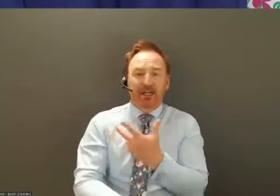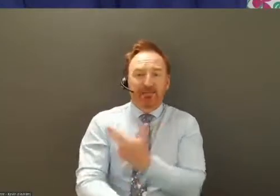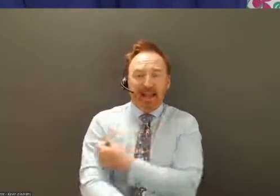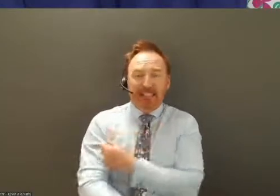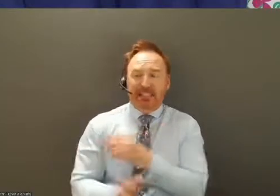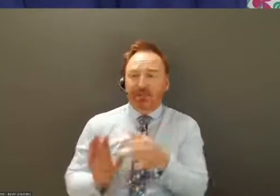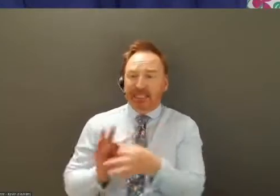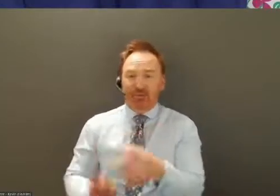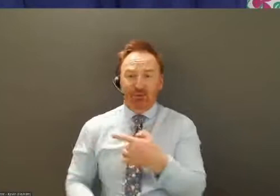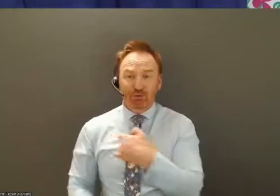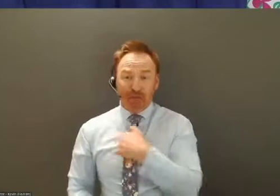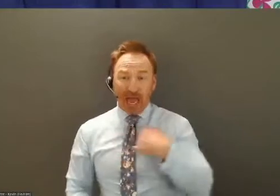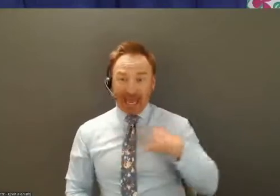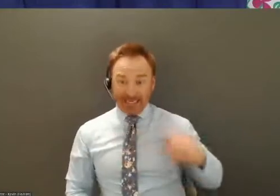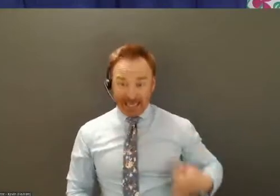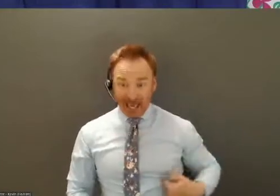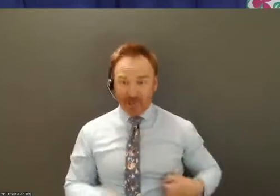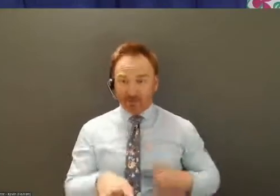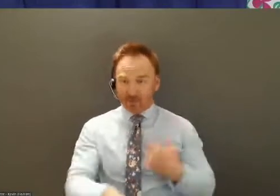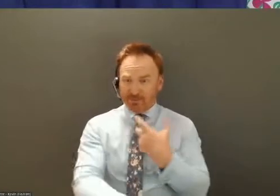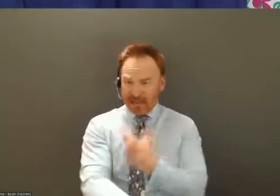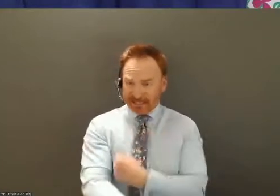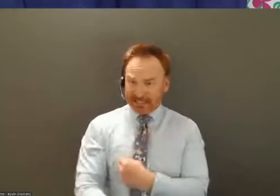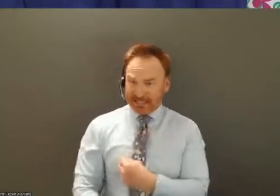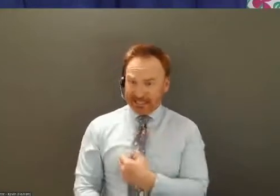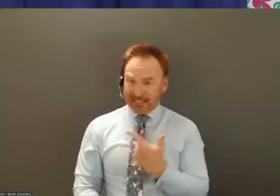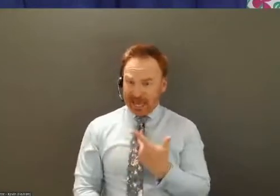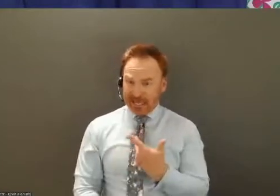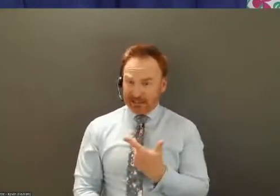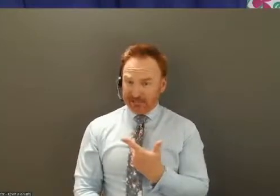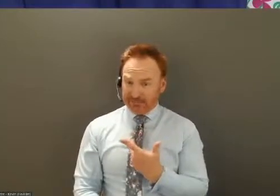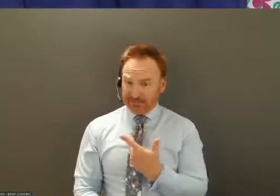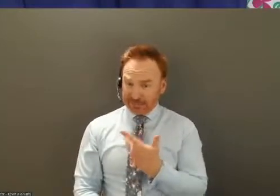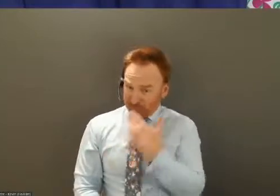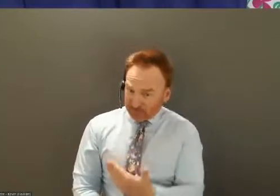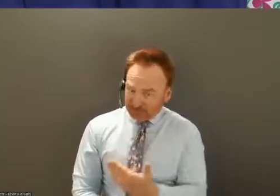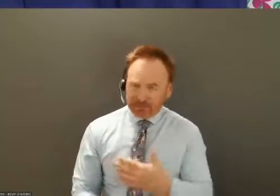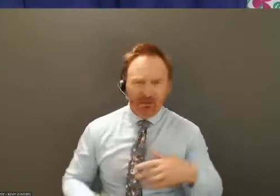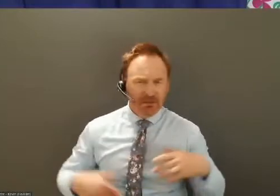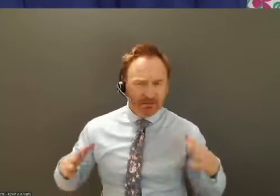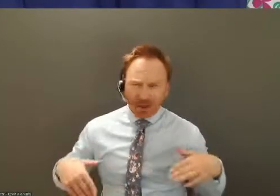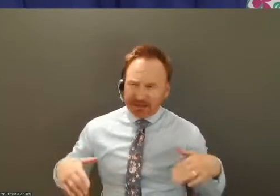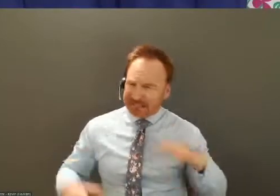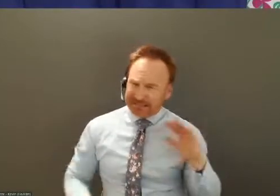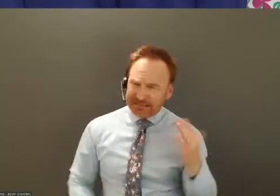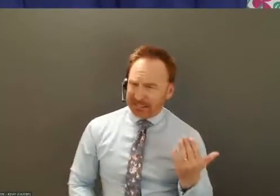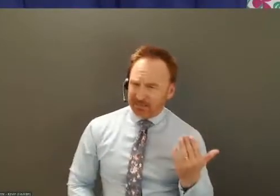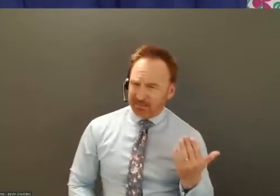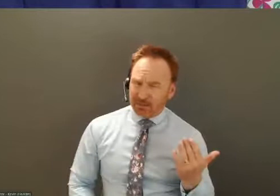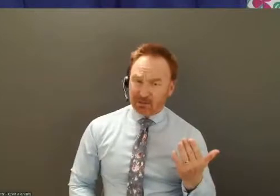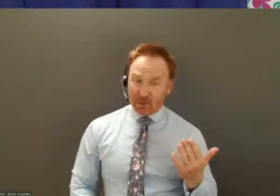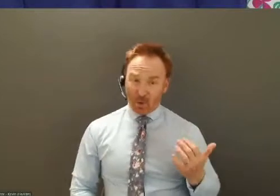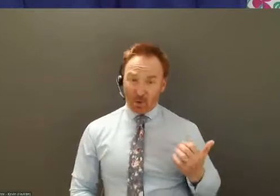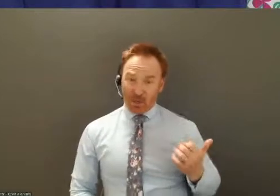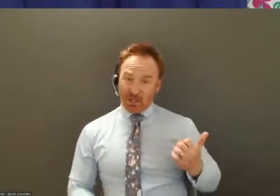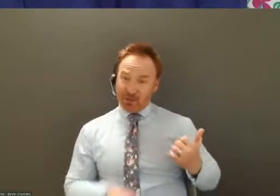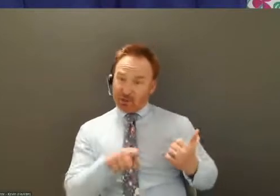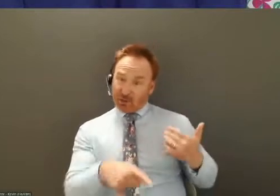generations of transmission have occurred. And to trace back to an